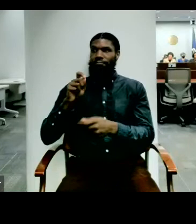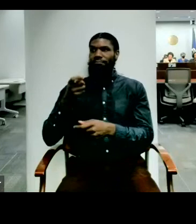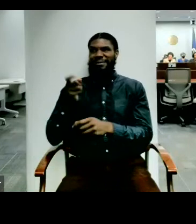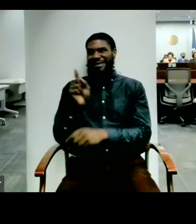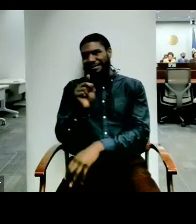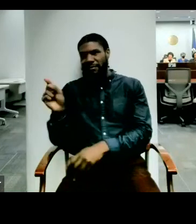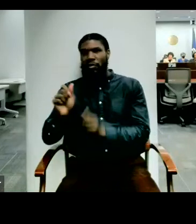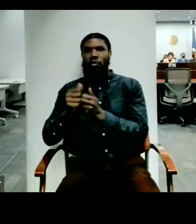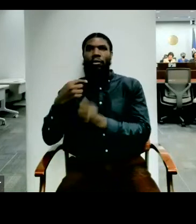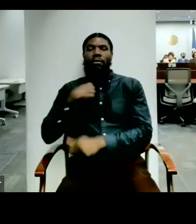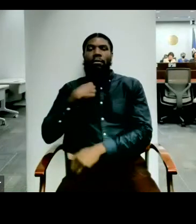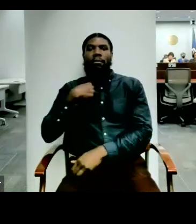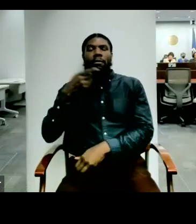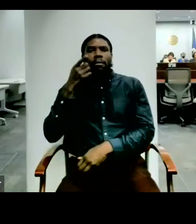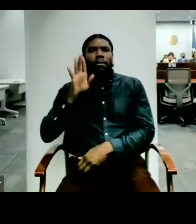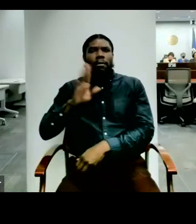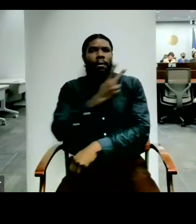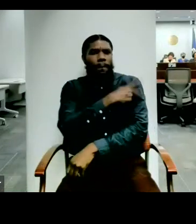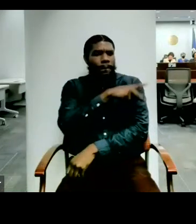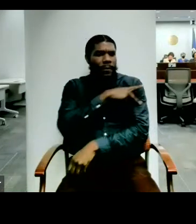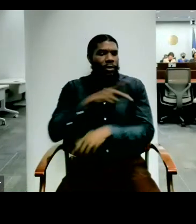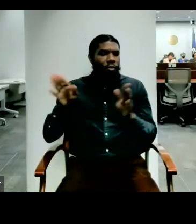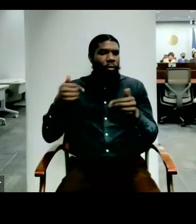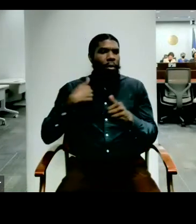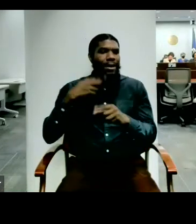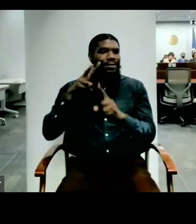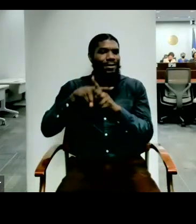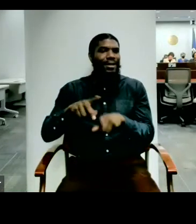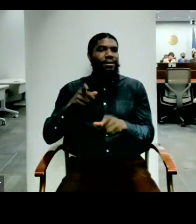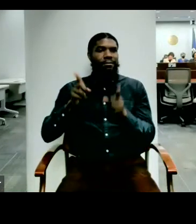I was assigned to assist him with as medical personnel. This was reported